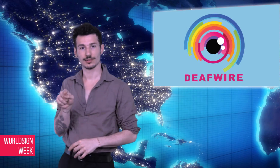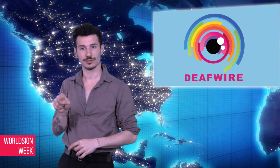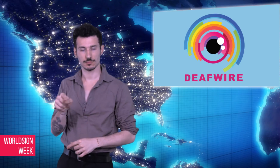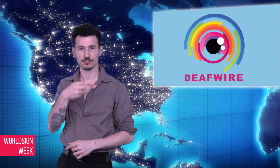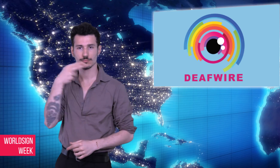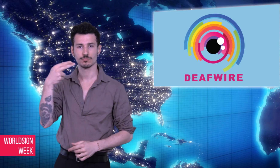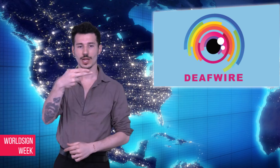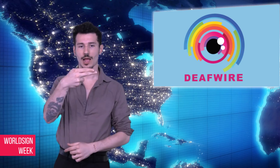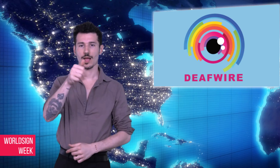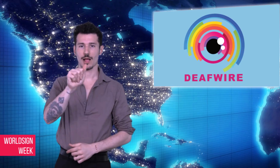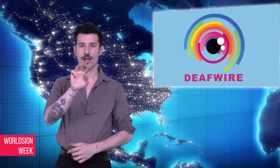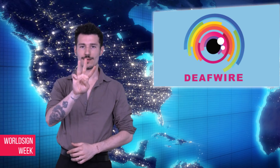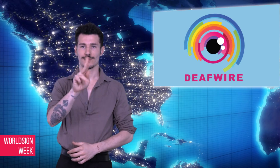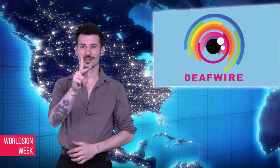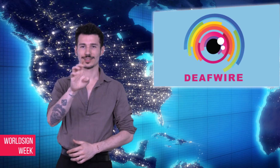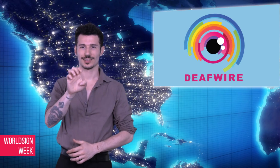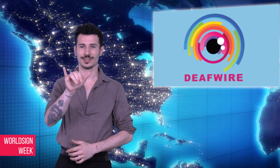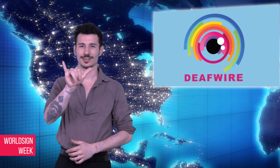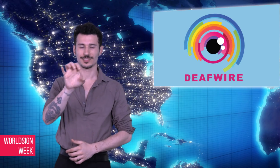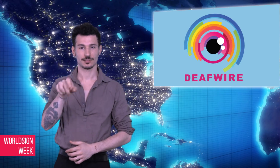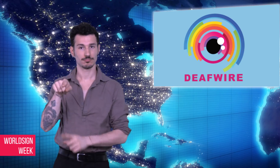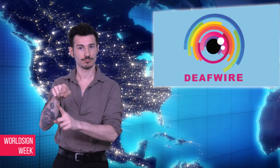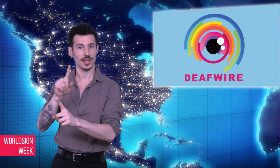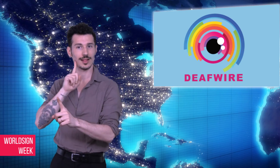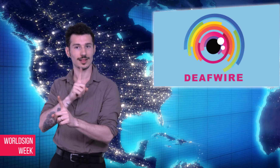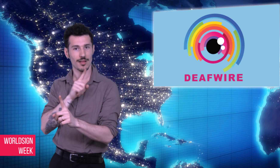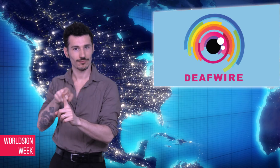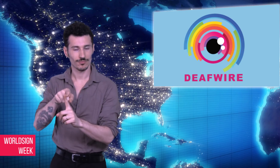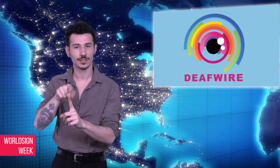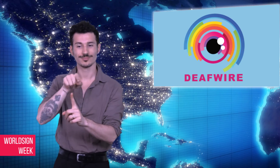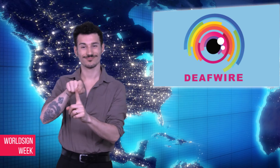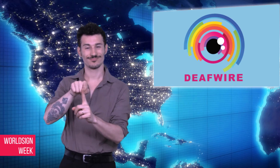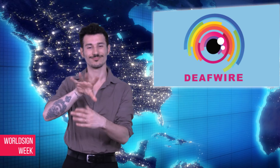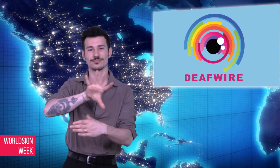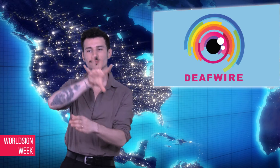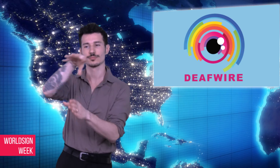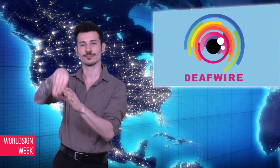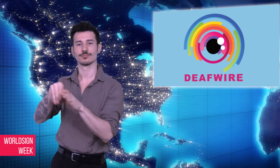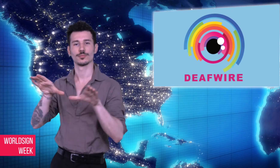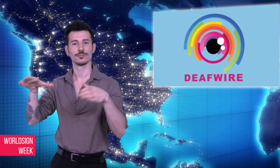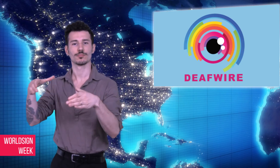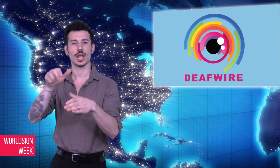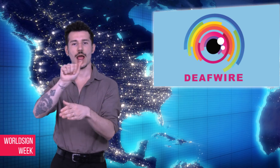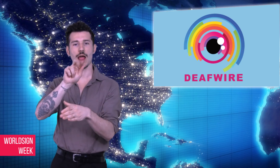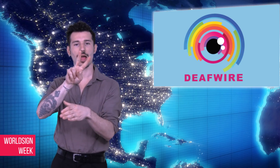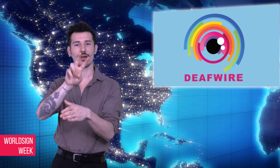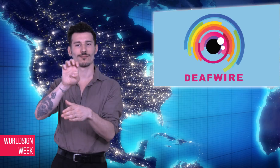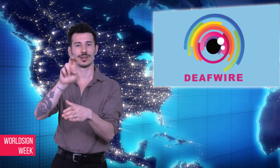male actors, Nyle responded that the disabled are not usually included either. The character Hawkeye in Marvel Comics, for example is